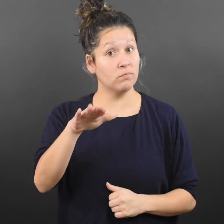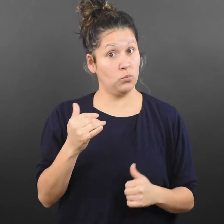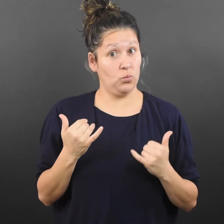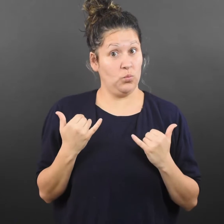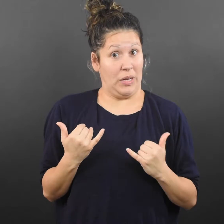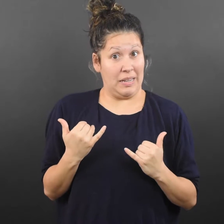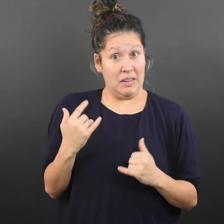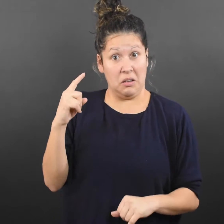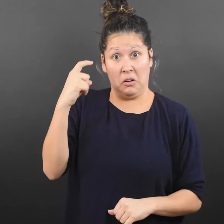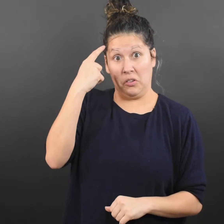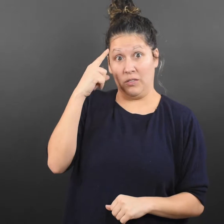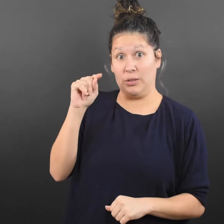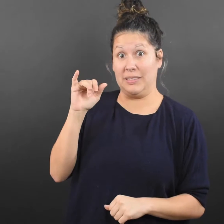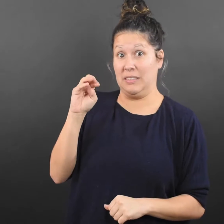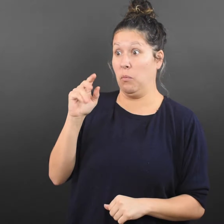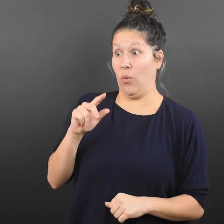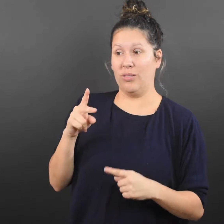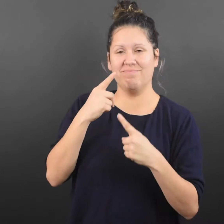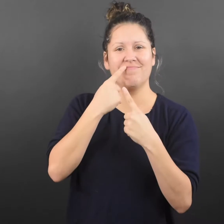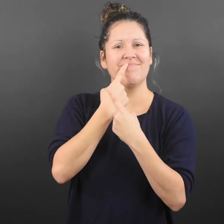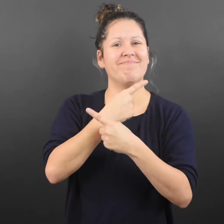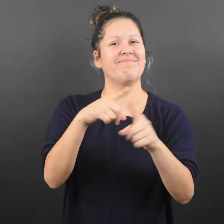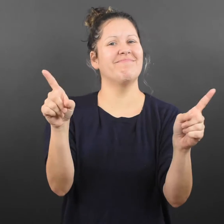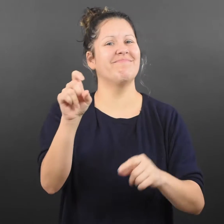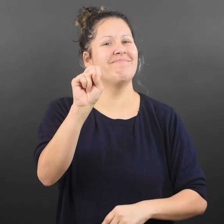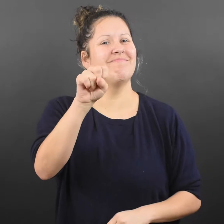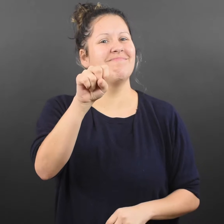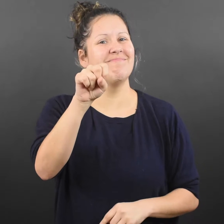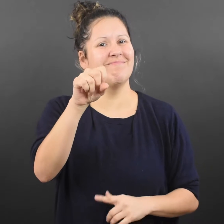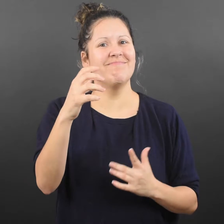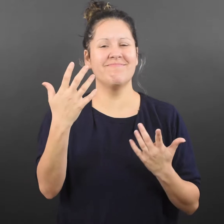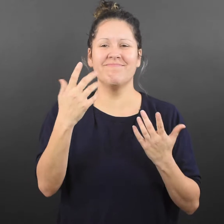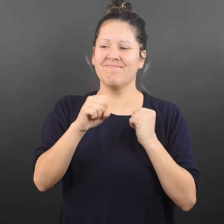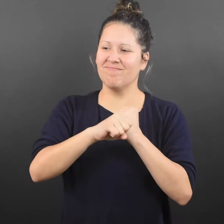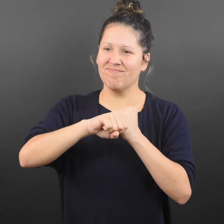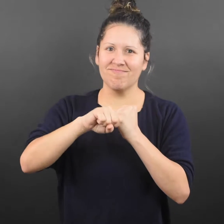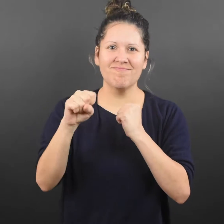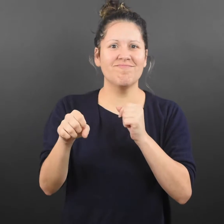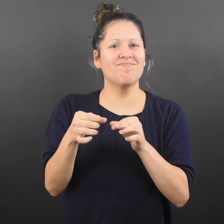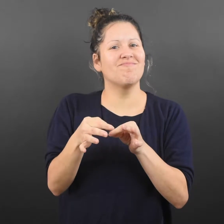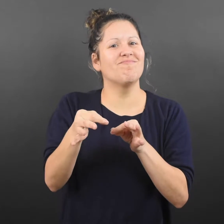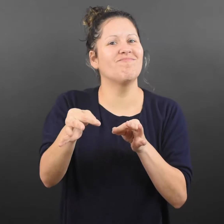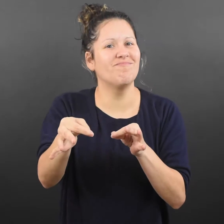Today, Governor Tim Walz announced an extension of the federal government’s emergency